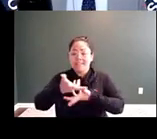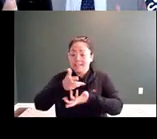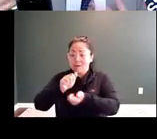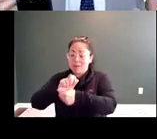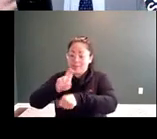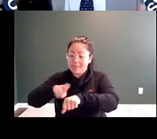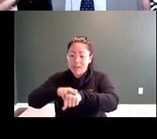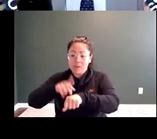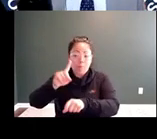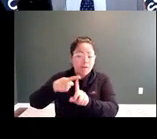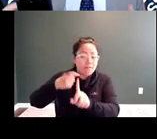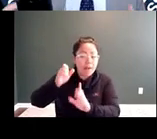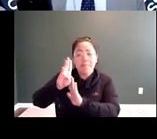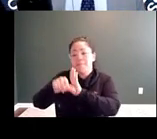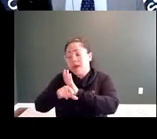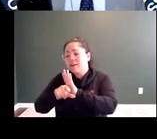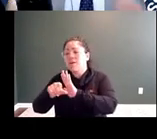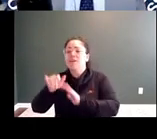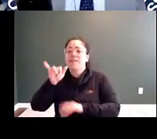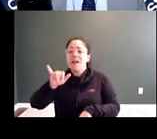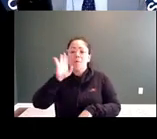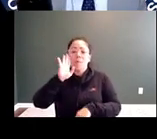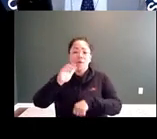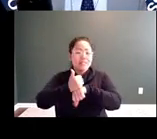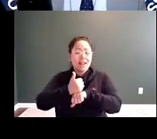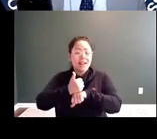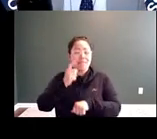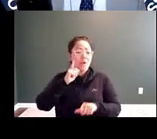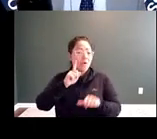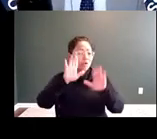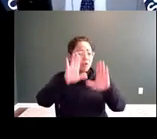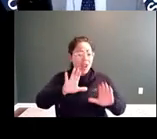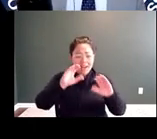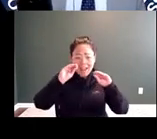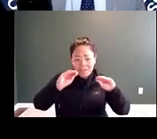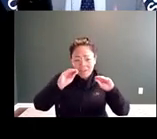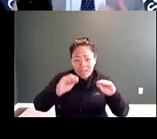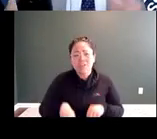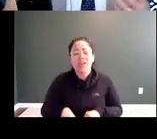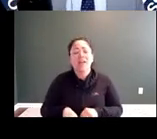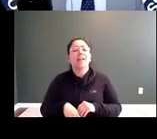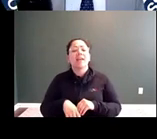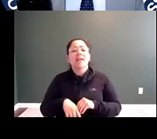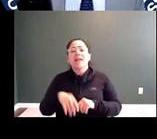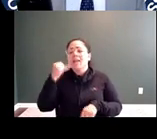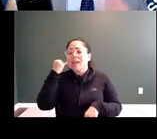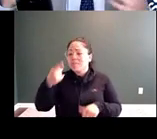it really sets you up great for education, you know, issues that sets you up if you have problems at work,